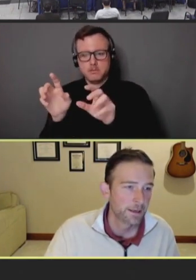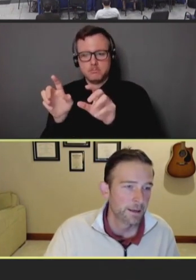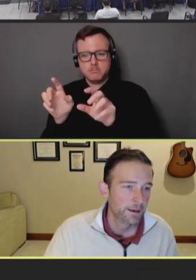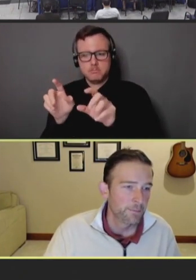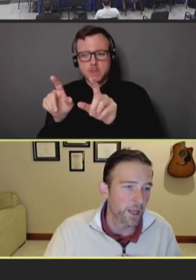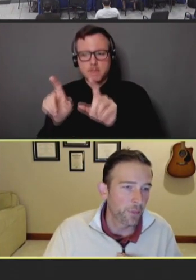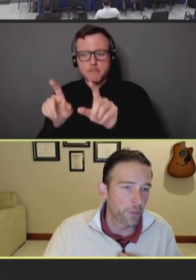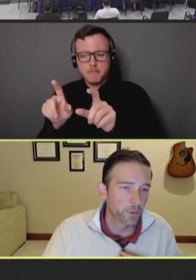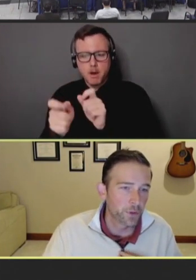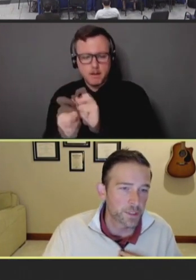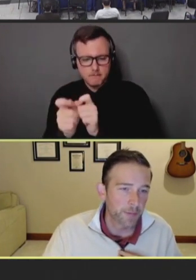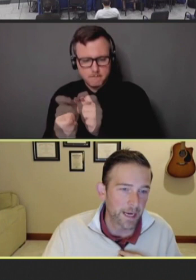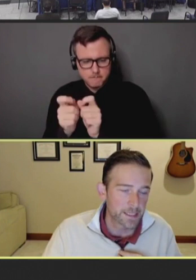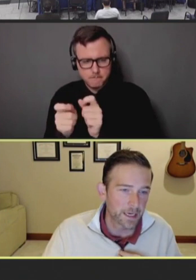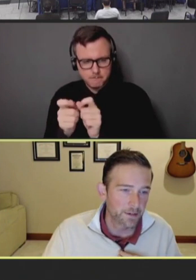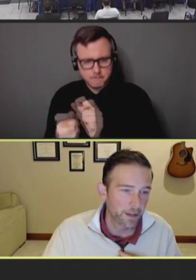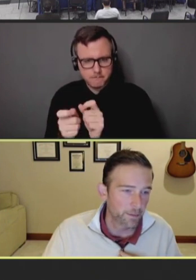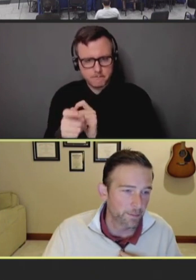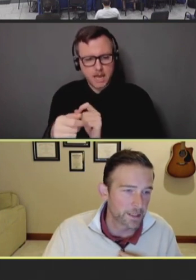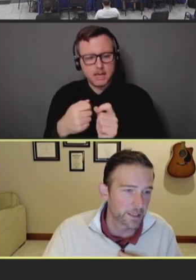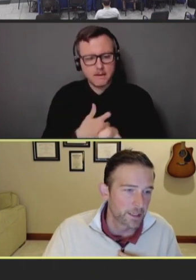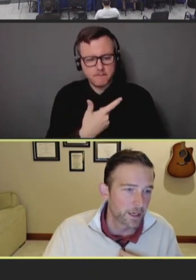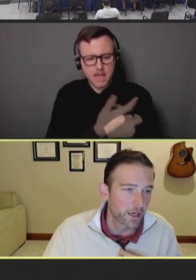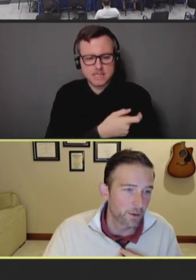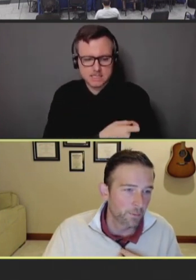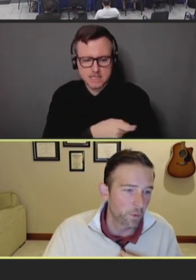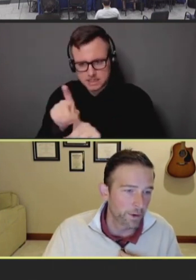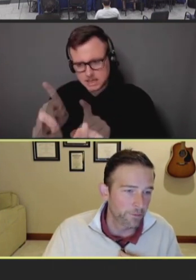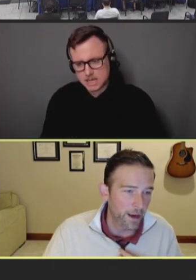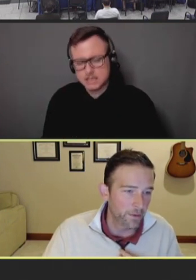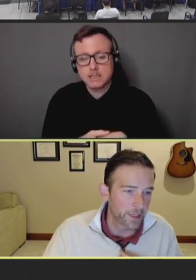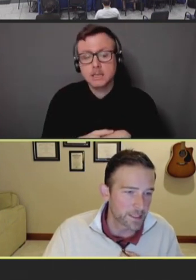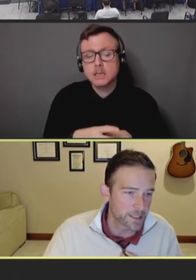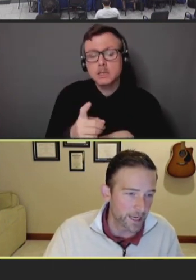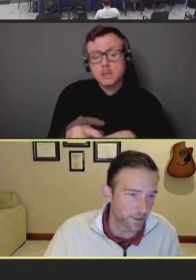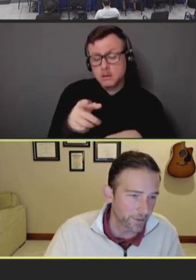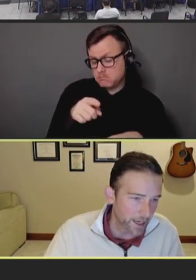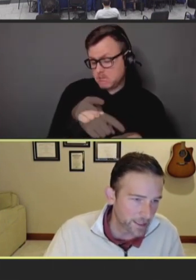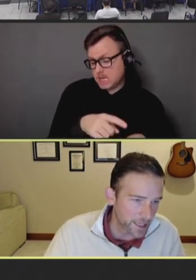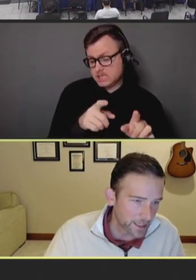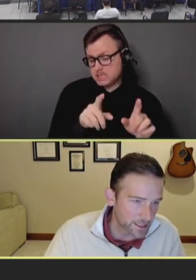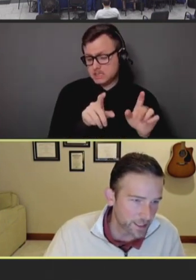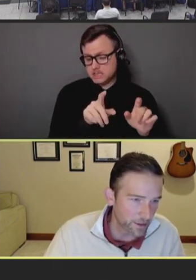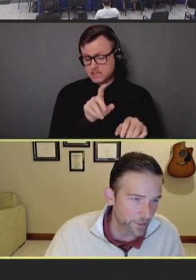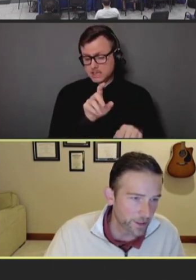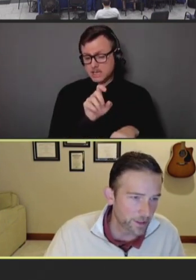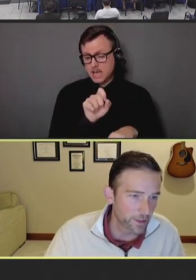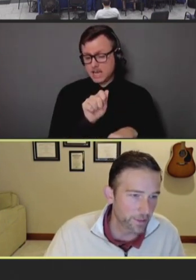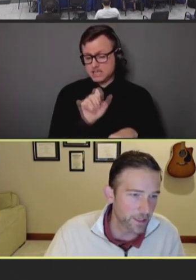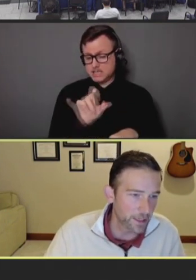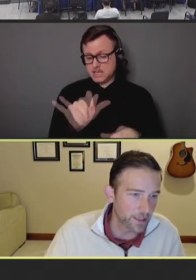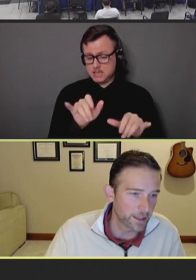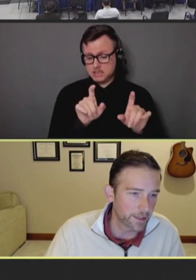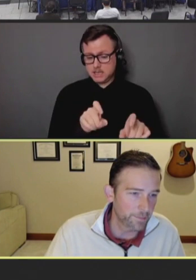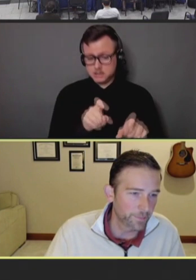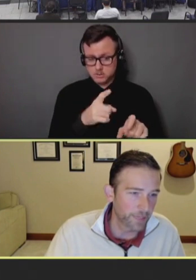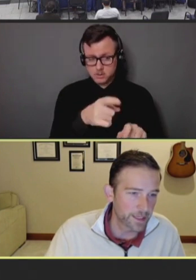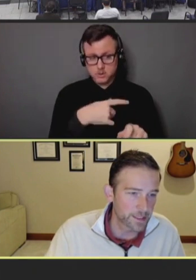And through some assay development, what we found is that on the X-axis here, the -- that's